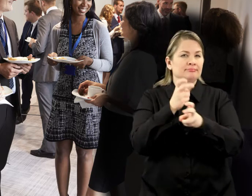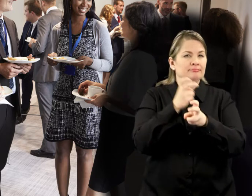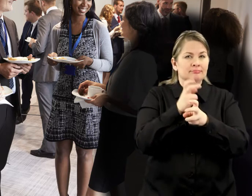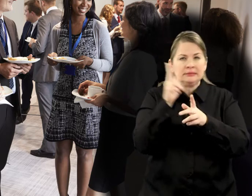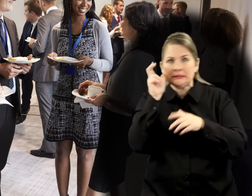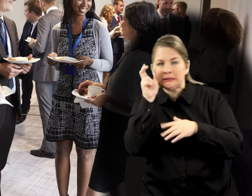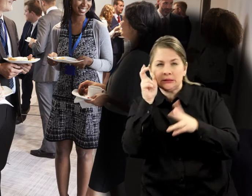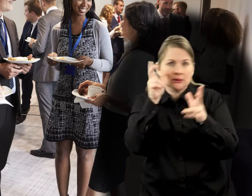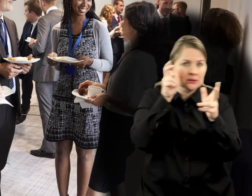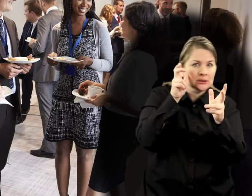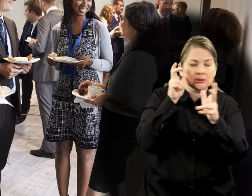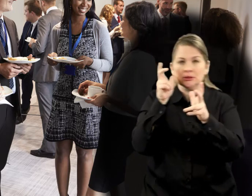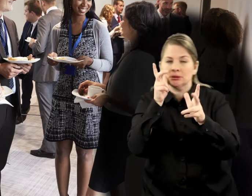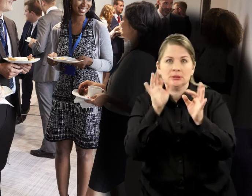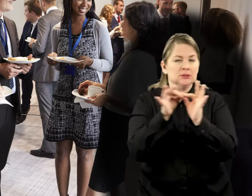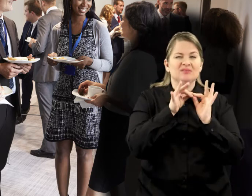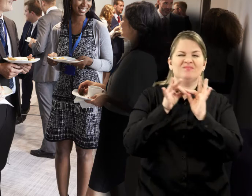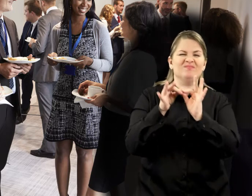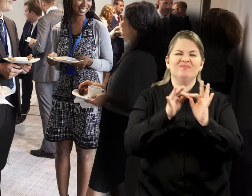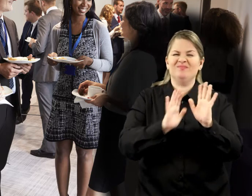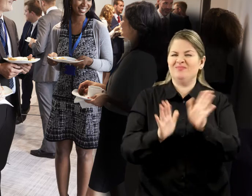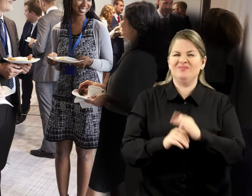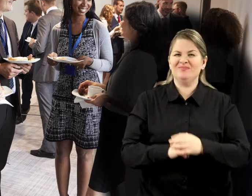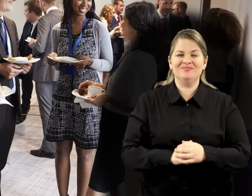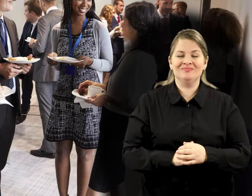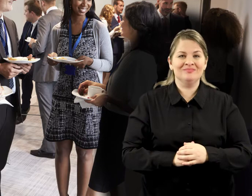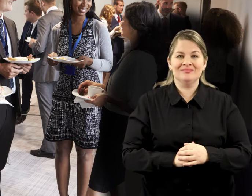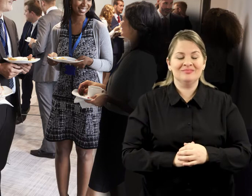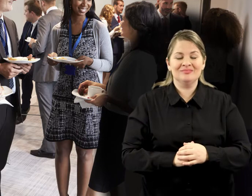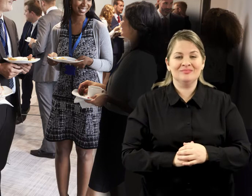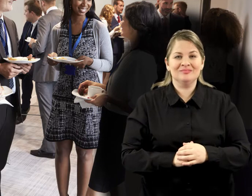are also better suited for an on-site interpreter.